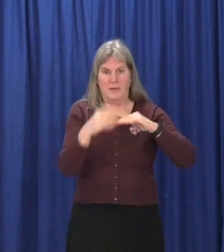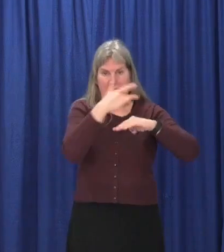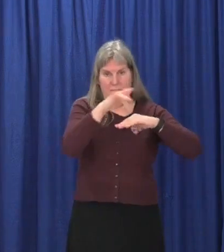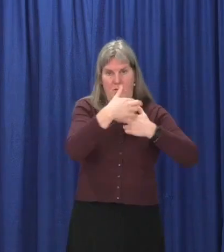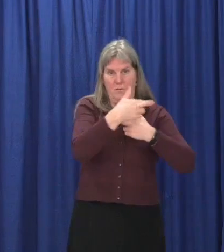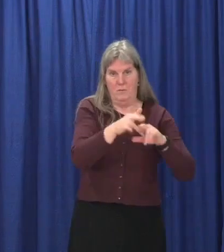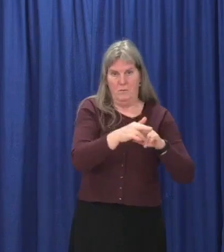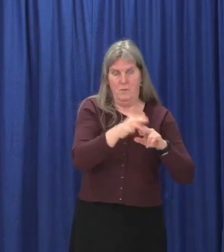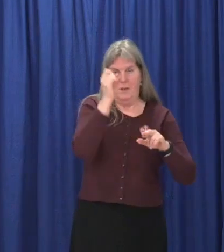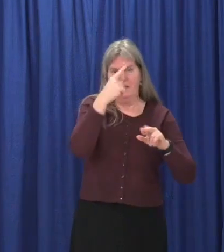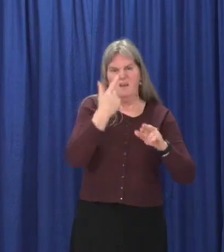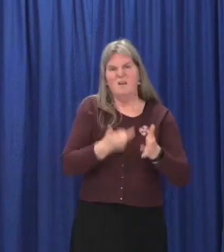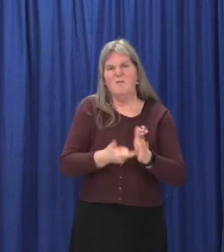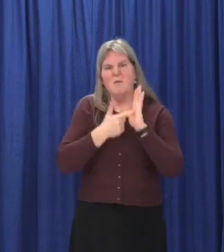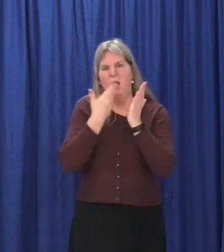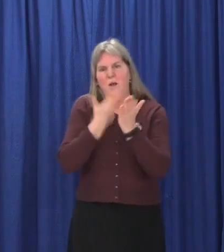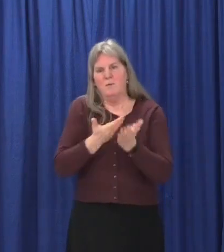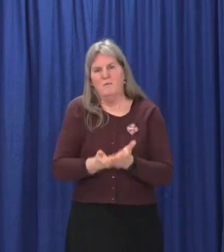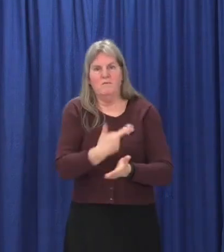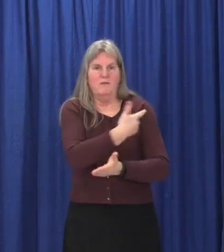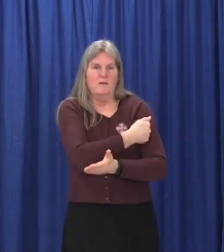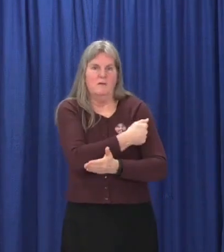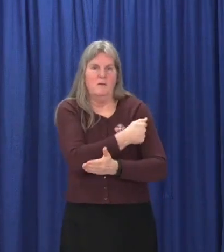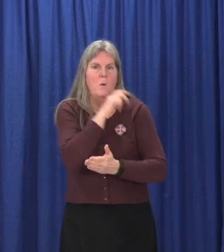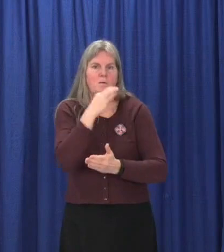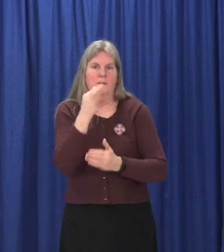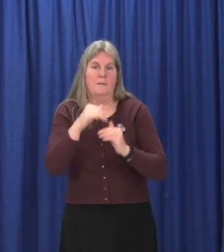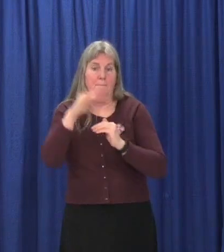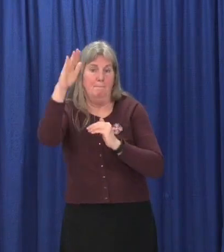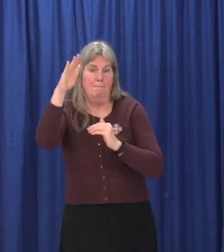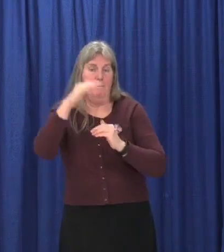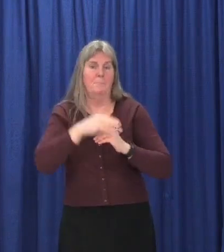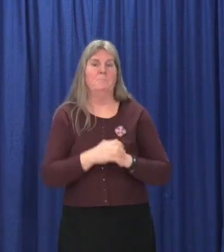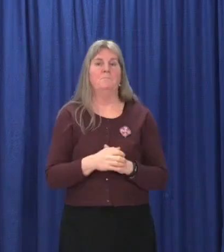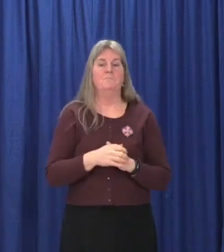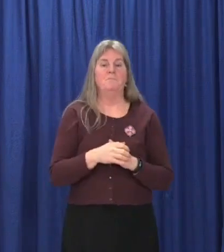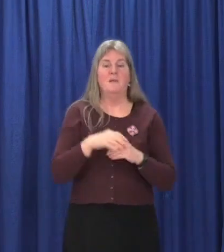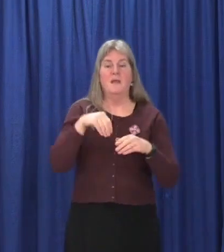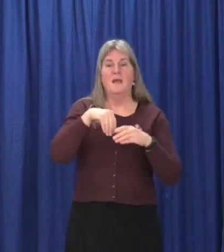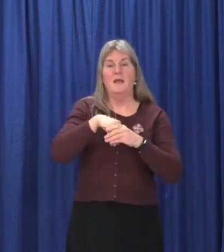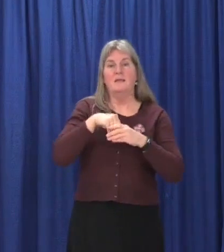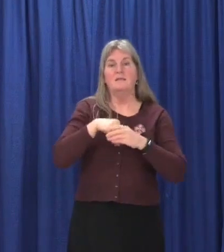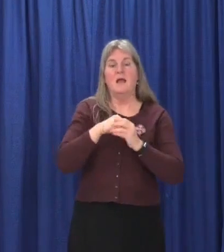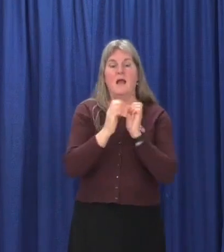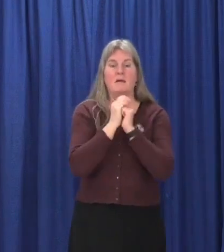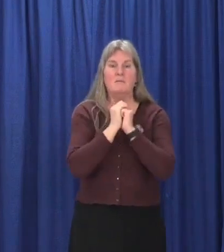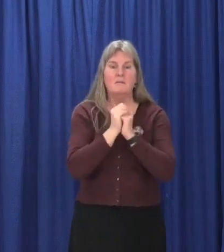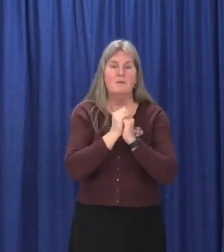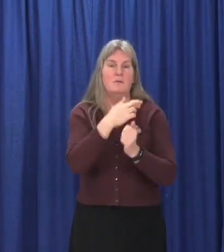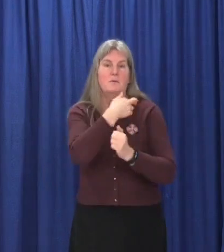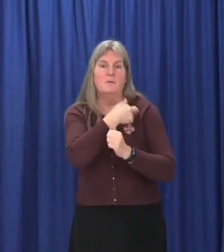and older. Indoor faith based gatherings and cultural events will be